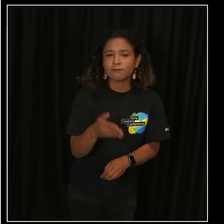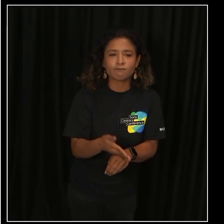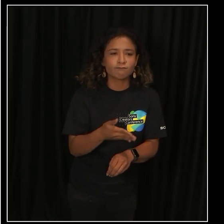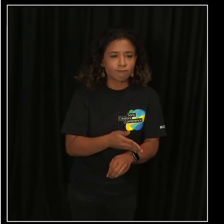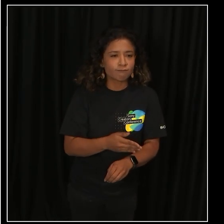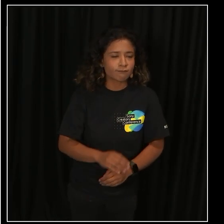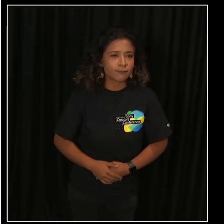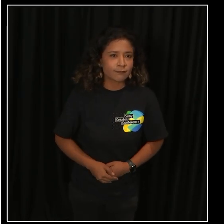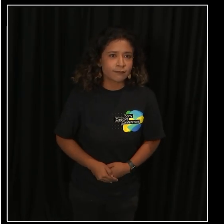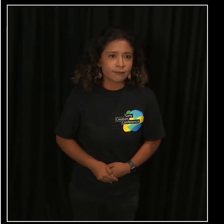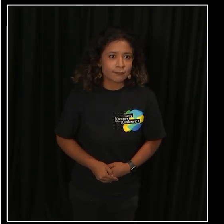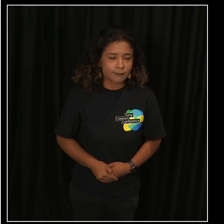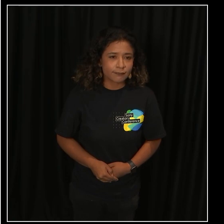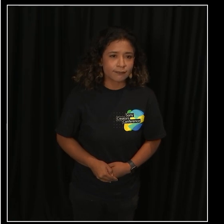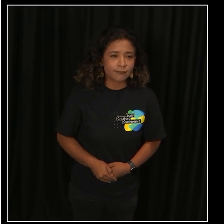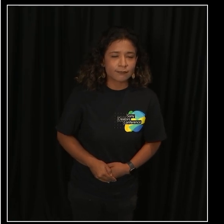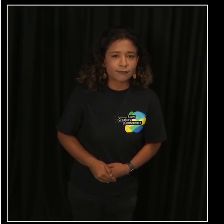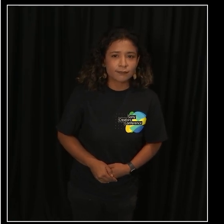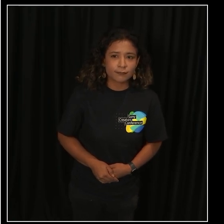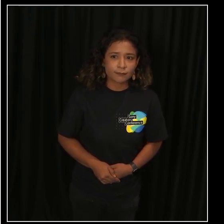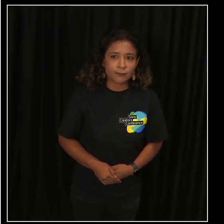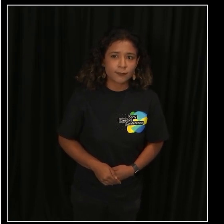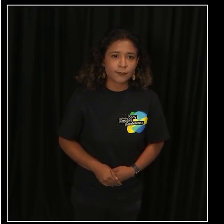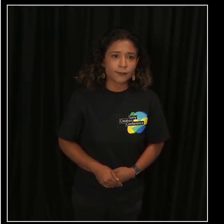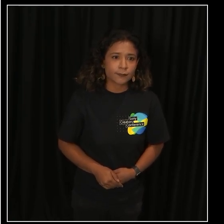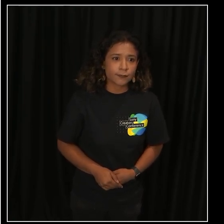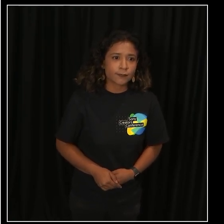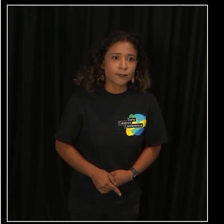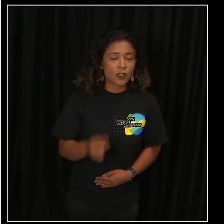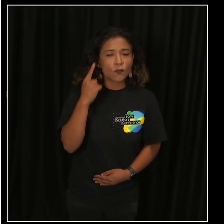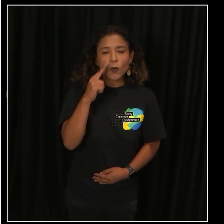While VR allows for a highly immersive experience,